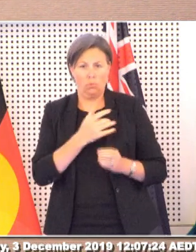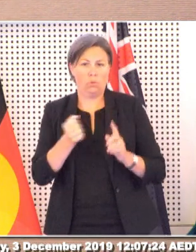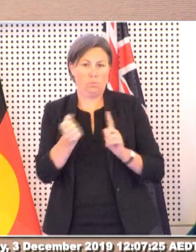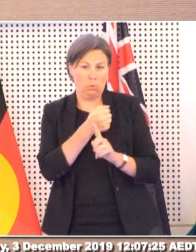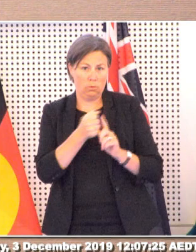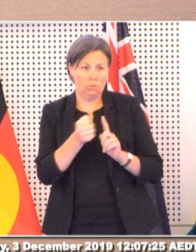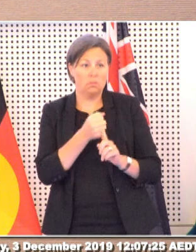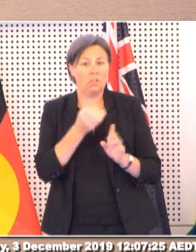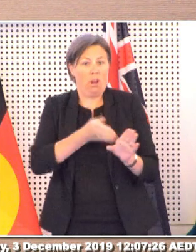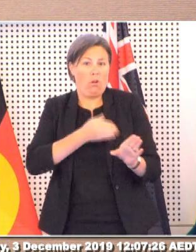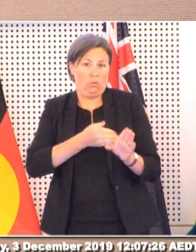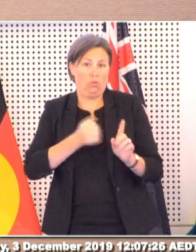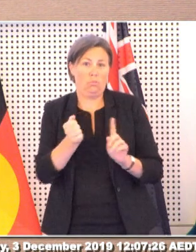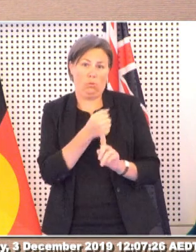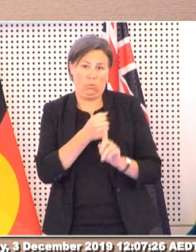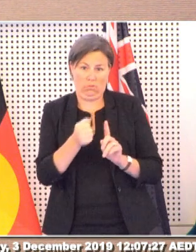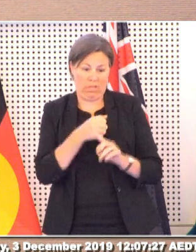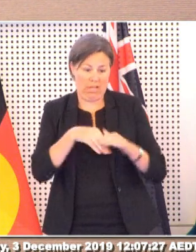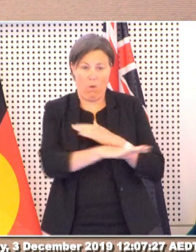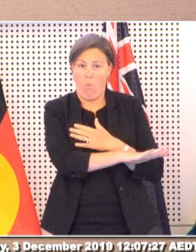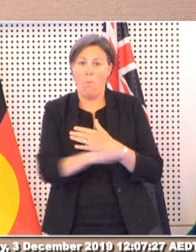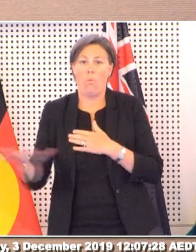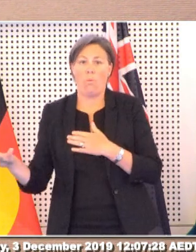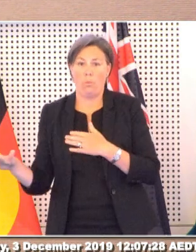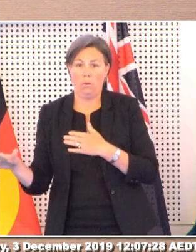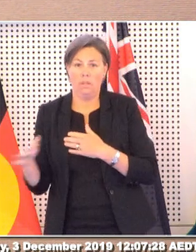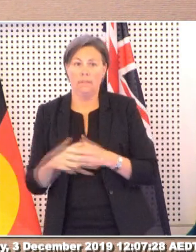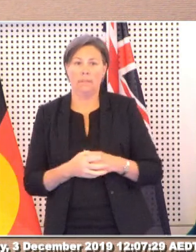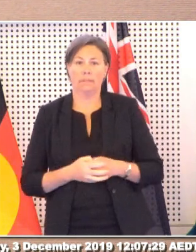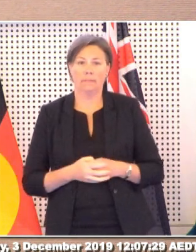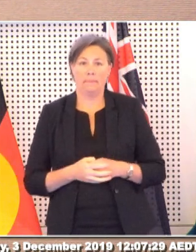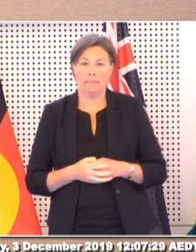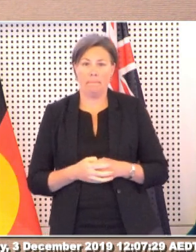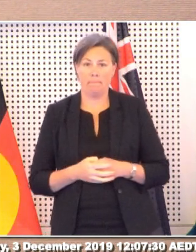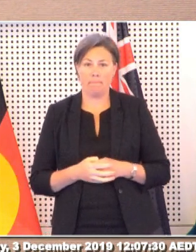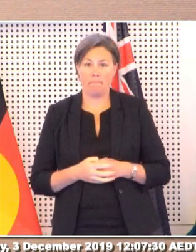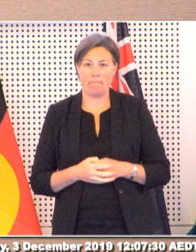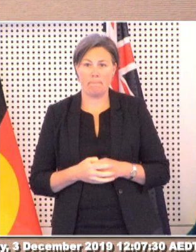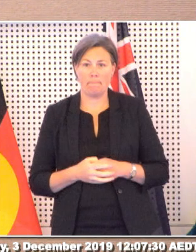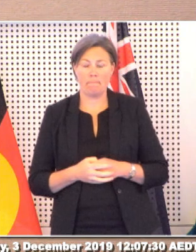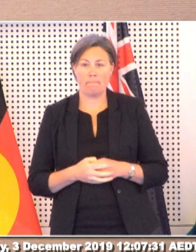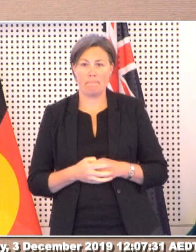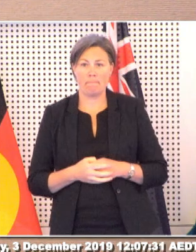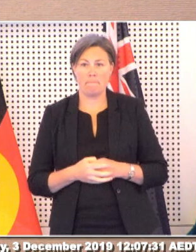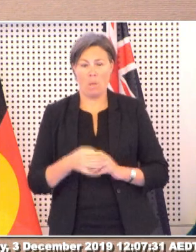of those settings. The way that I defined abuse was